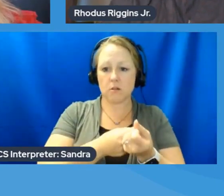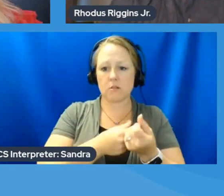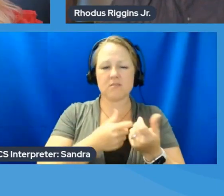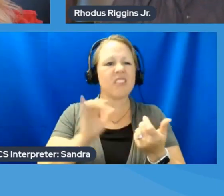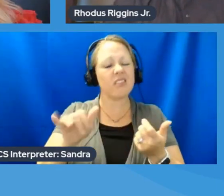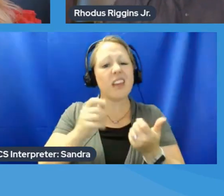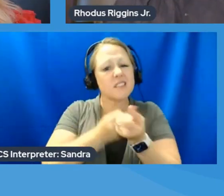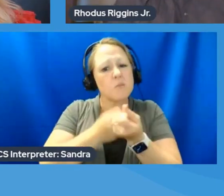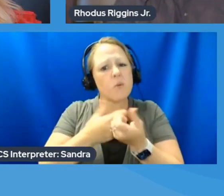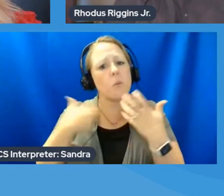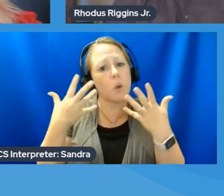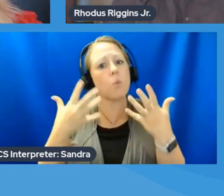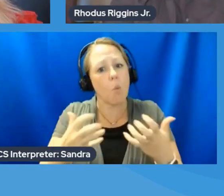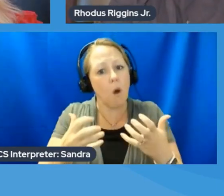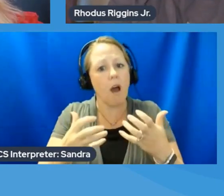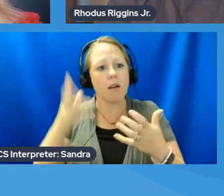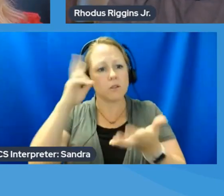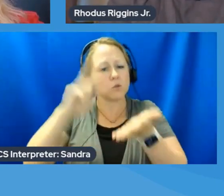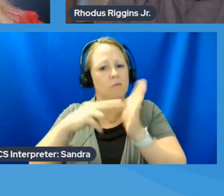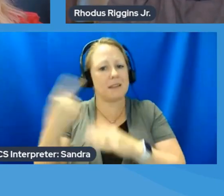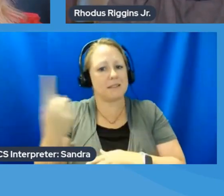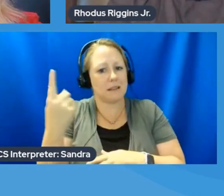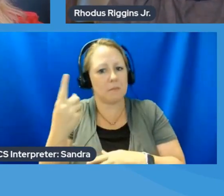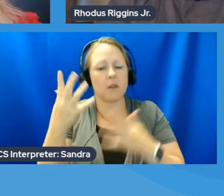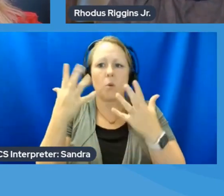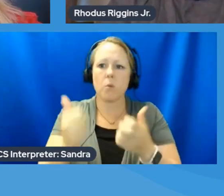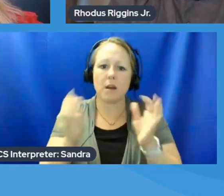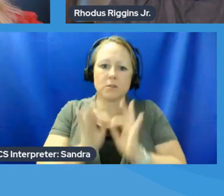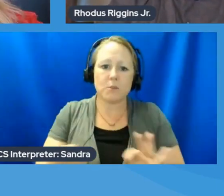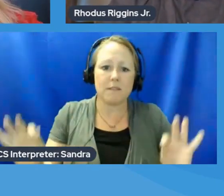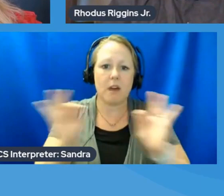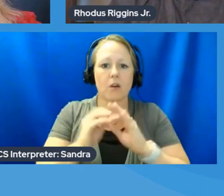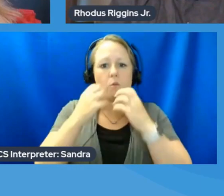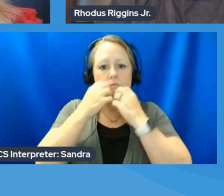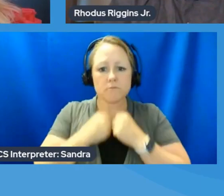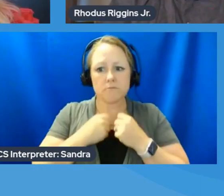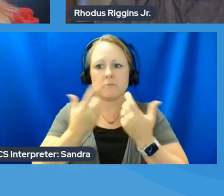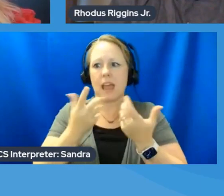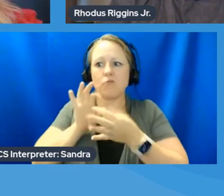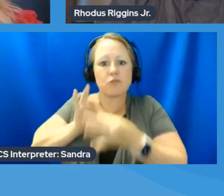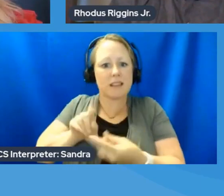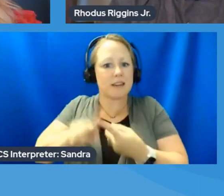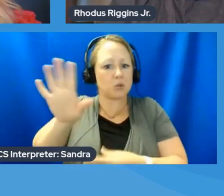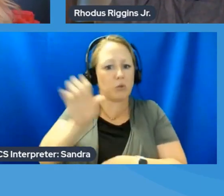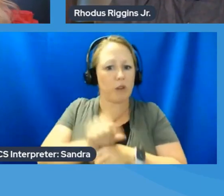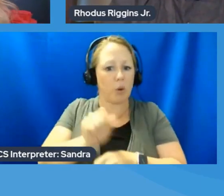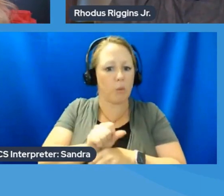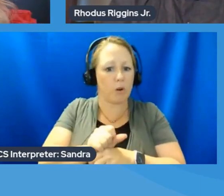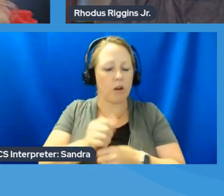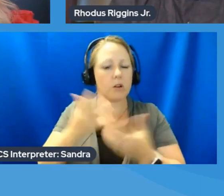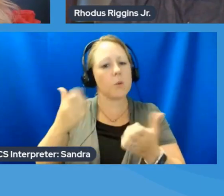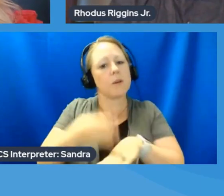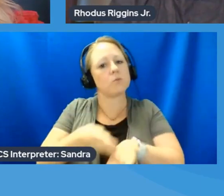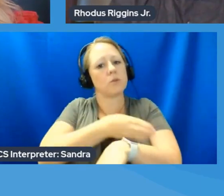and to reflect the priorities and resources and improvements and successes within all communities or regions,